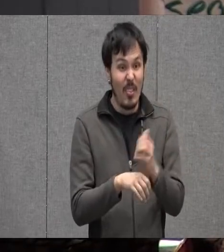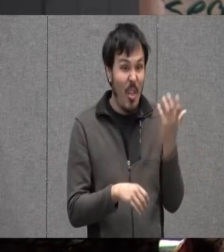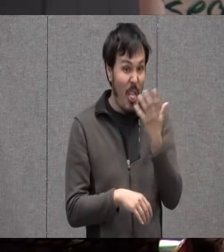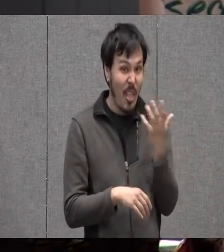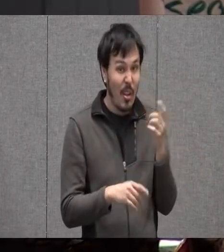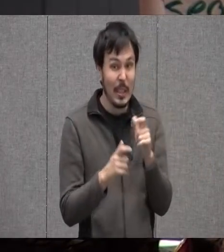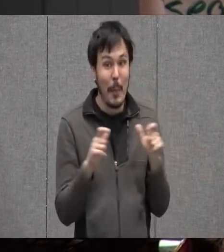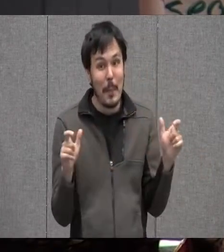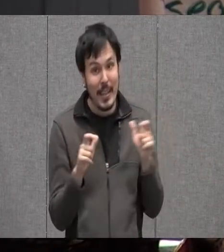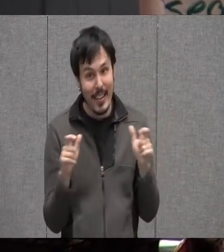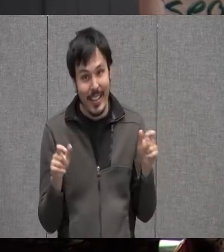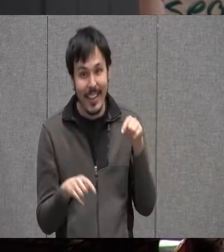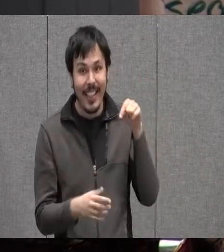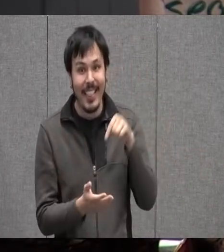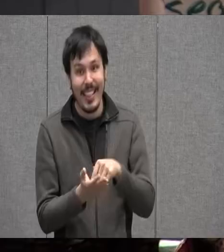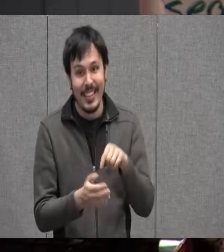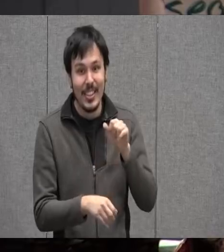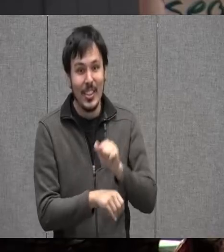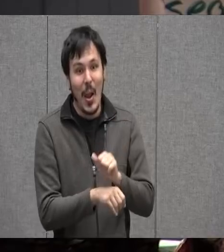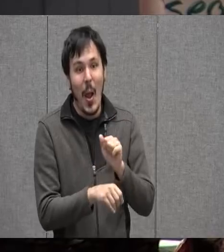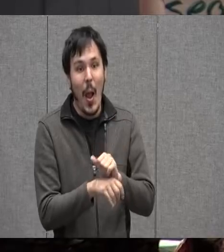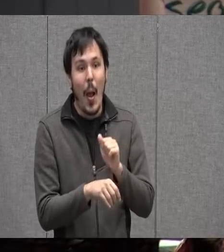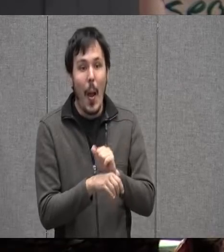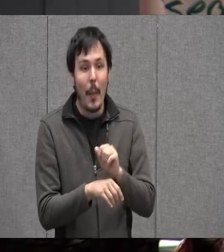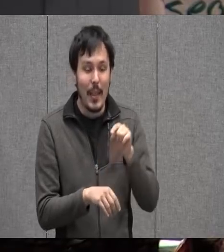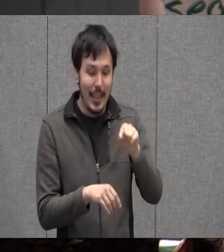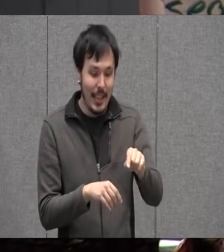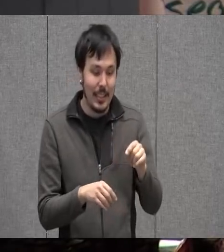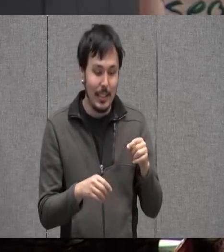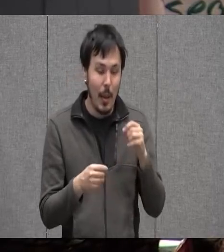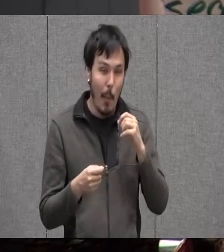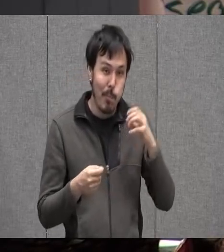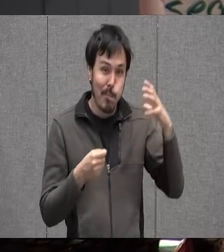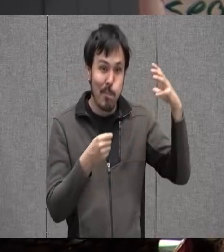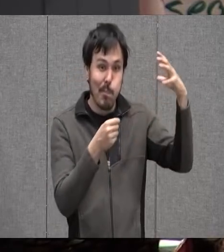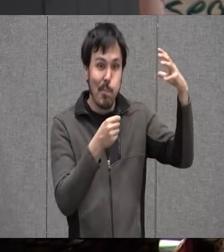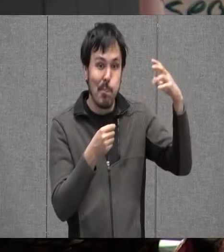This job is blow up this boa and you can earn 25 cents.